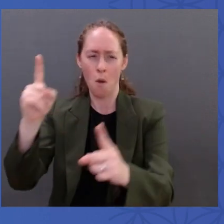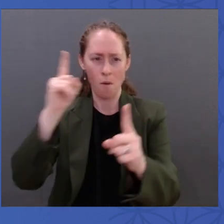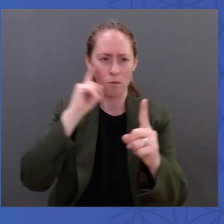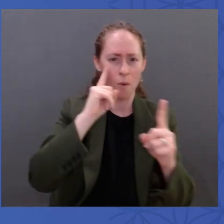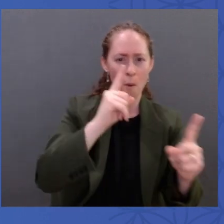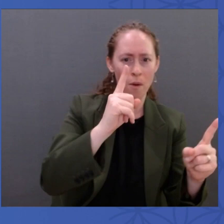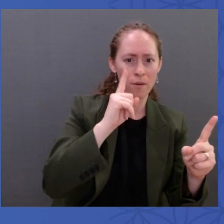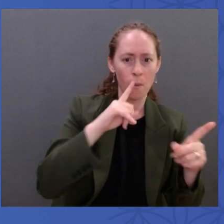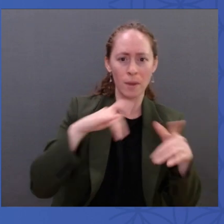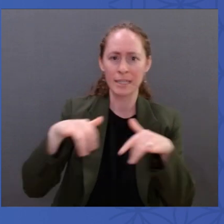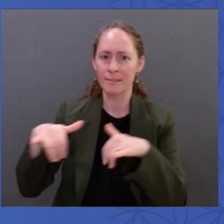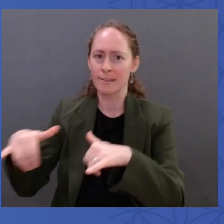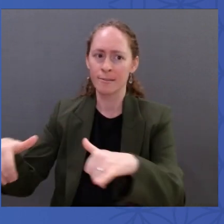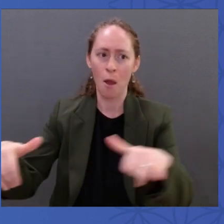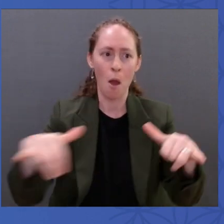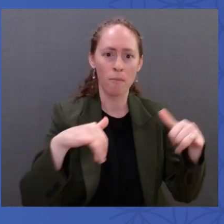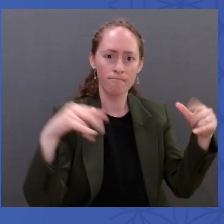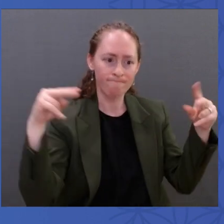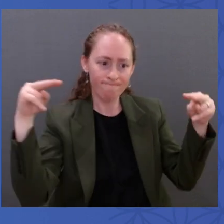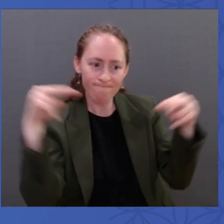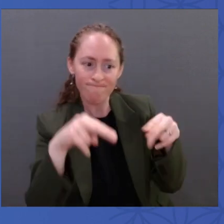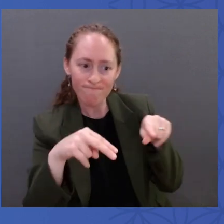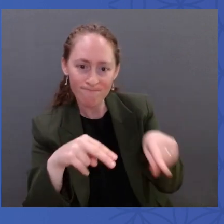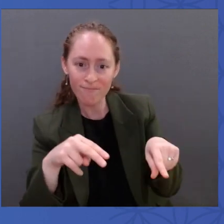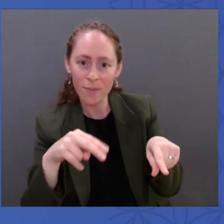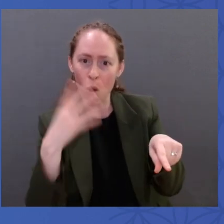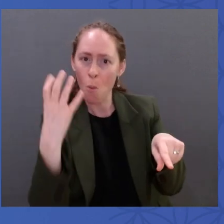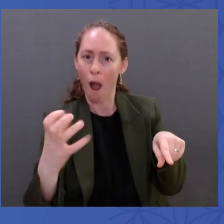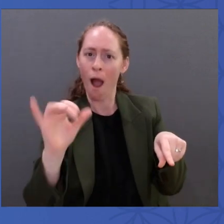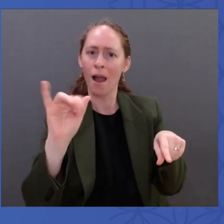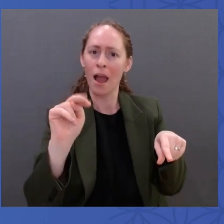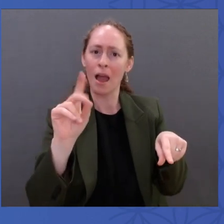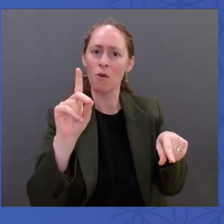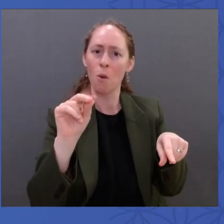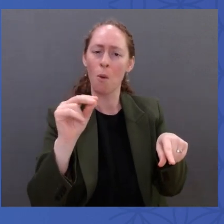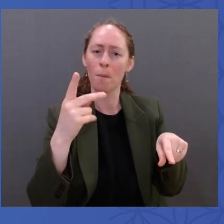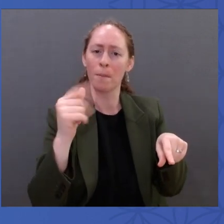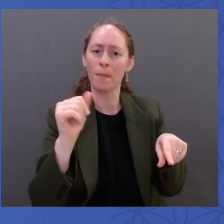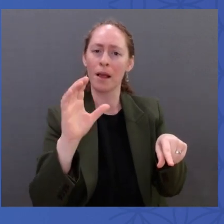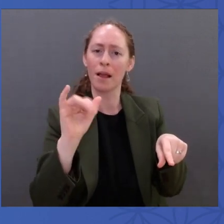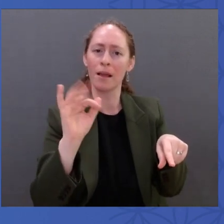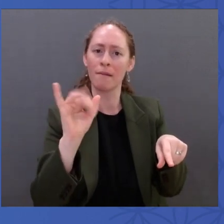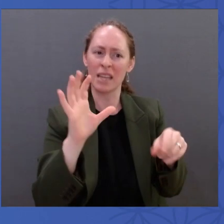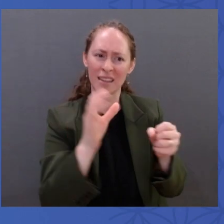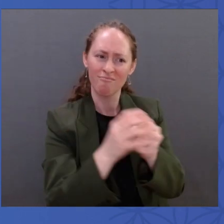I thank President Biden for taking the initiative to organize this important event.